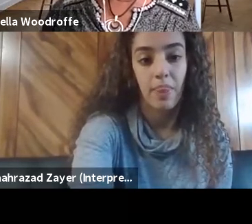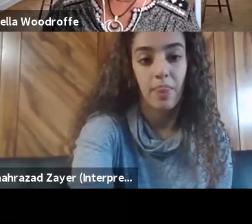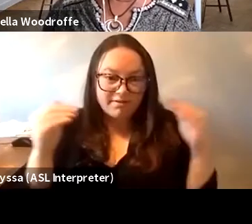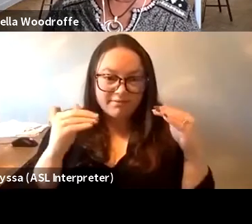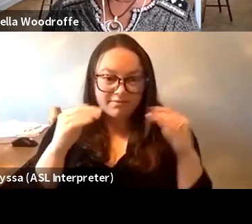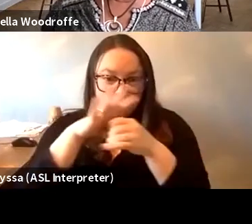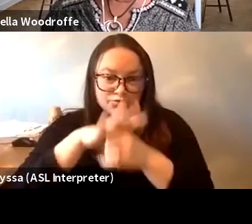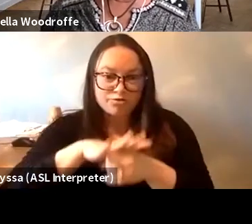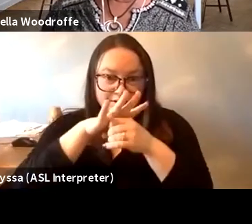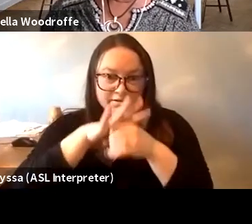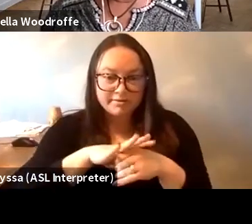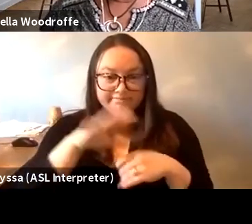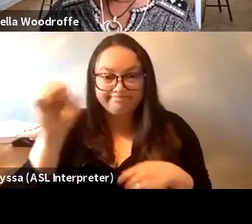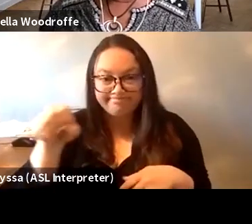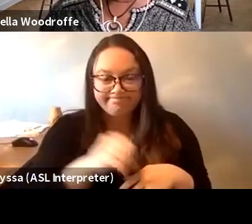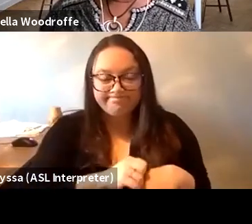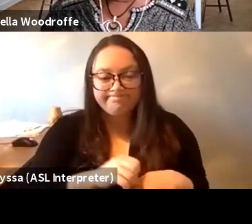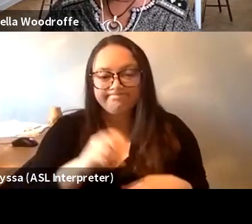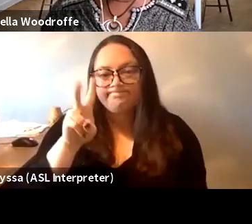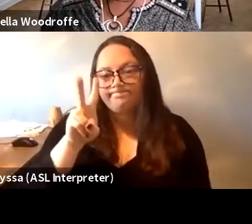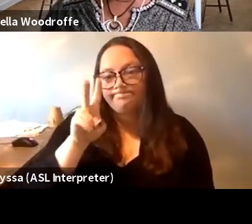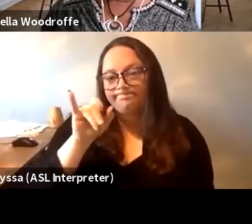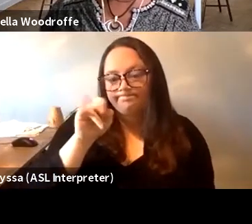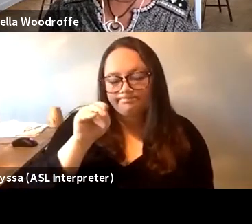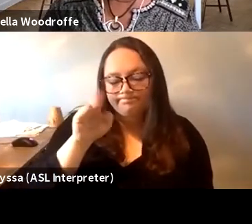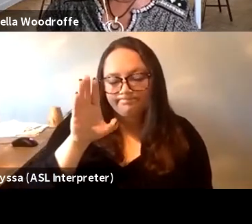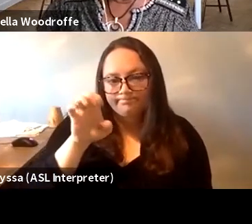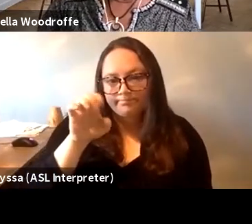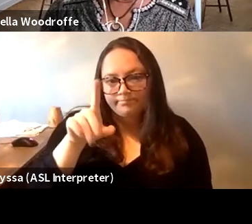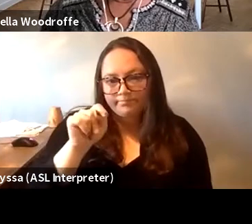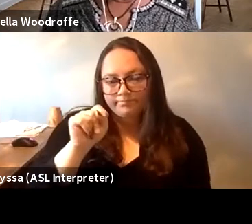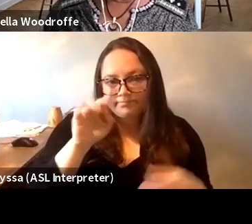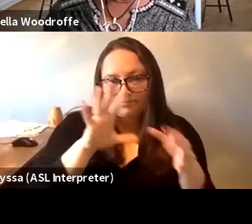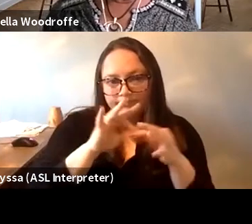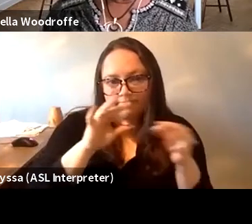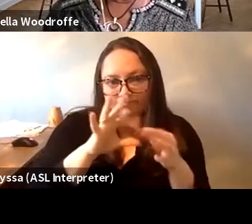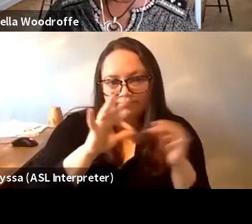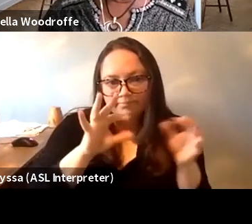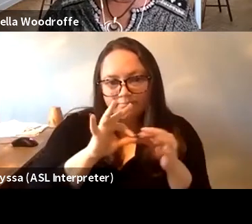So for this thing, though, there is a saying in everybody mostly